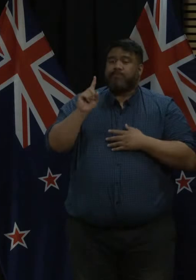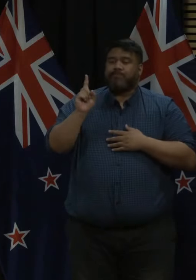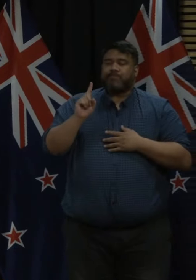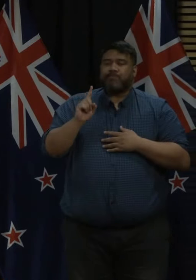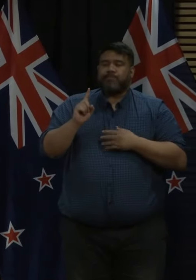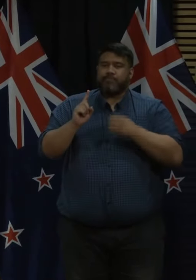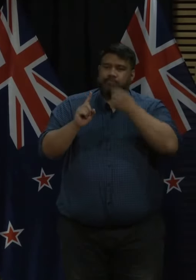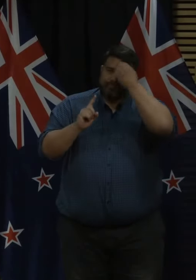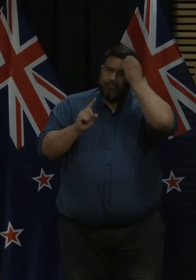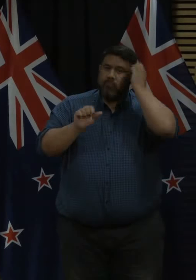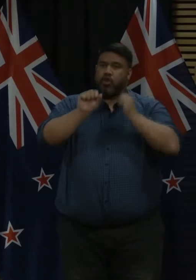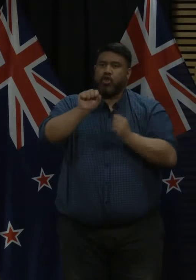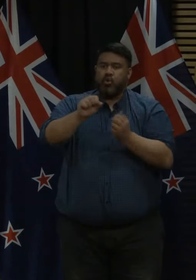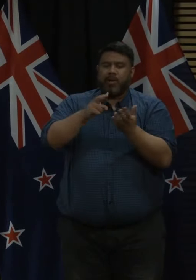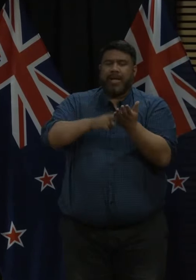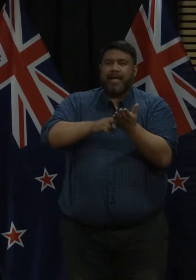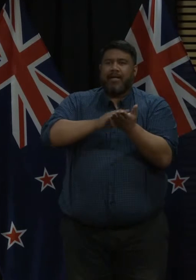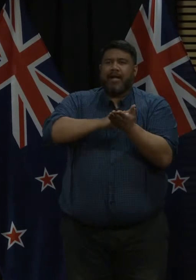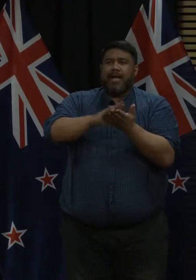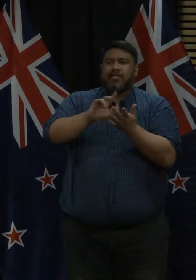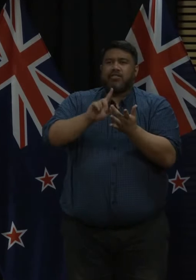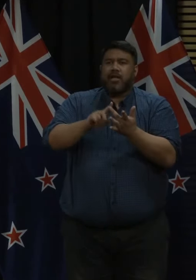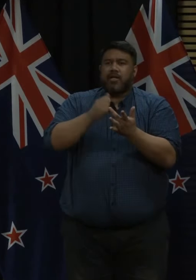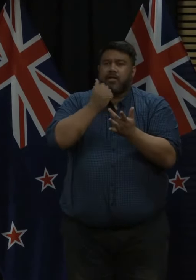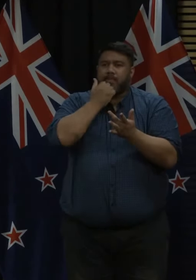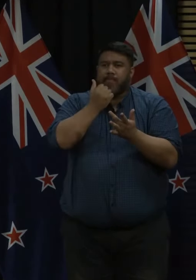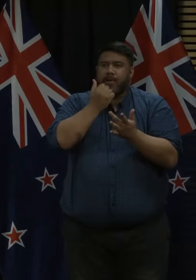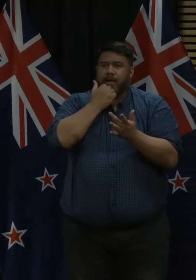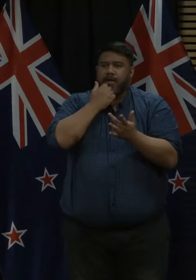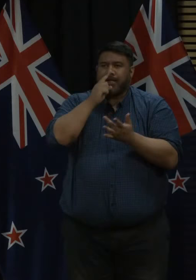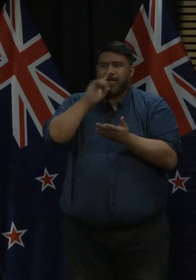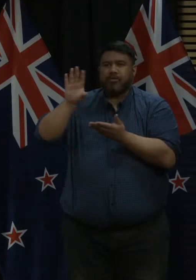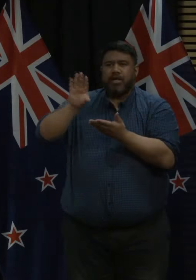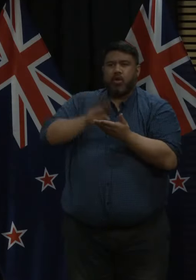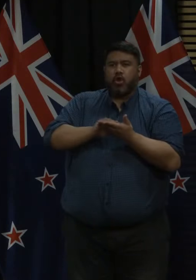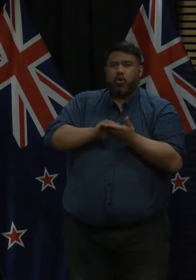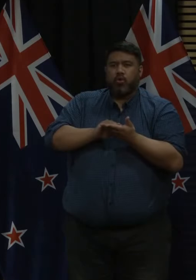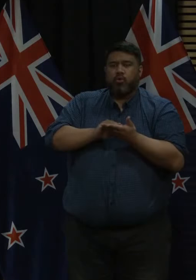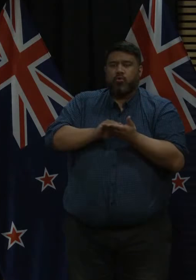errors when they find. Just pointing out one of the other